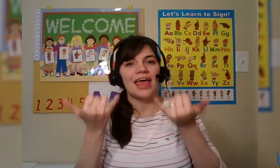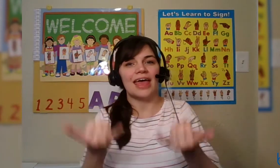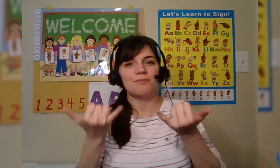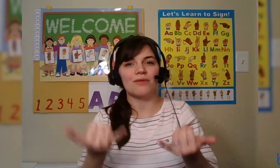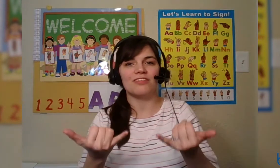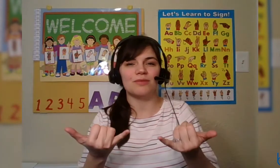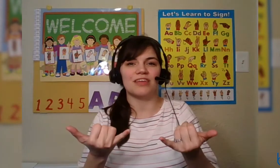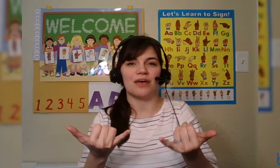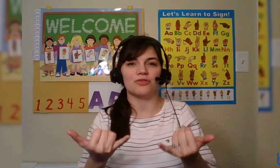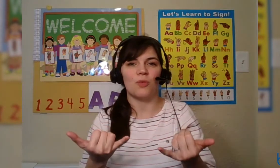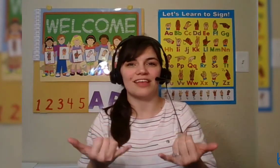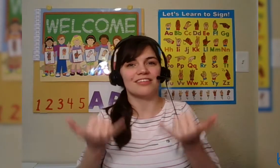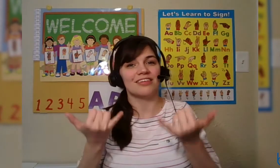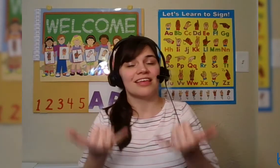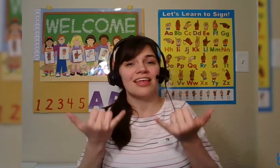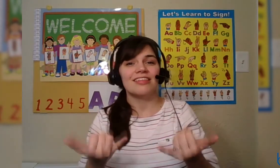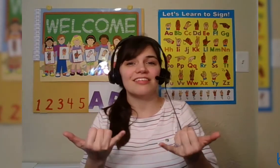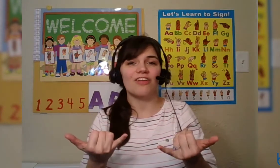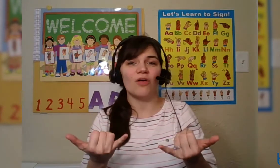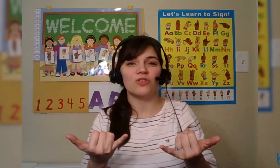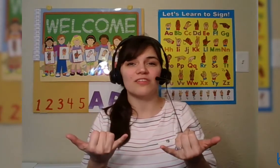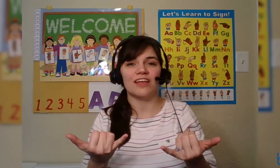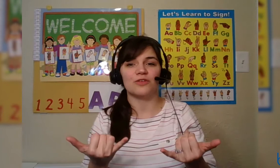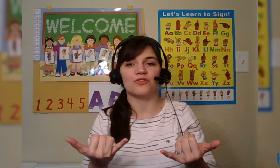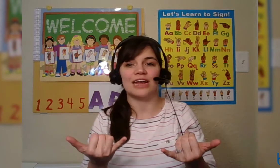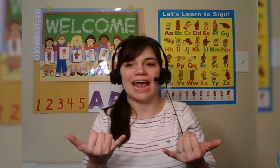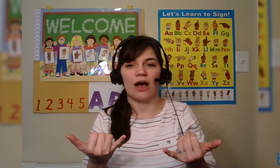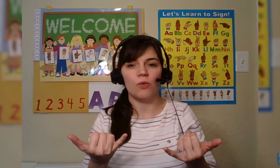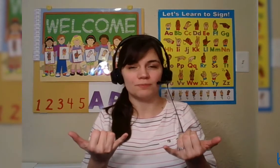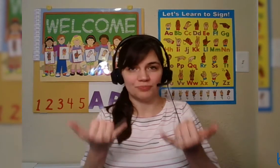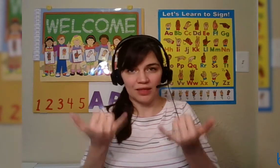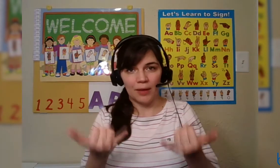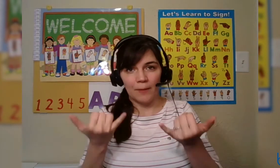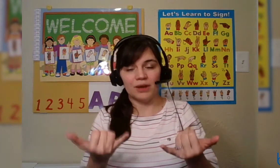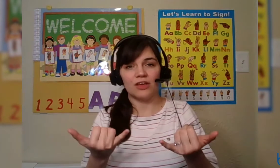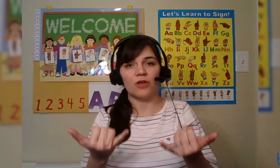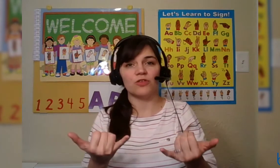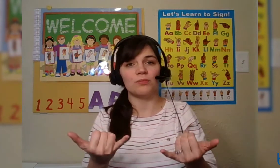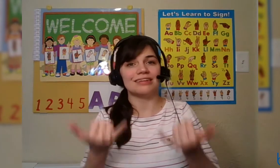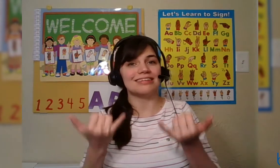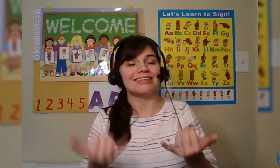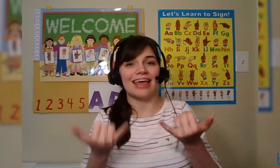bounce them down twice. This is also the sign for now, but it can also mean today.